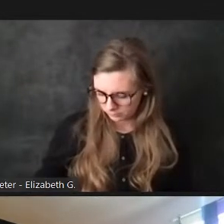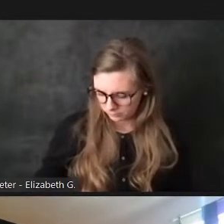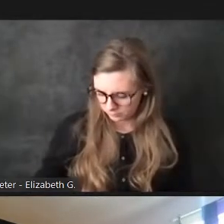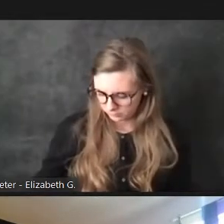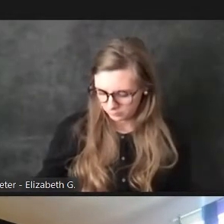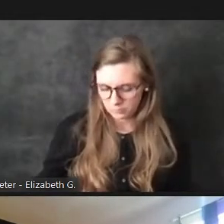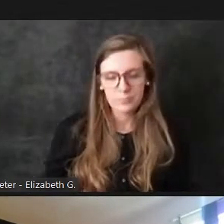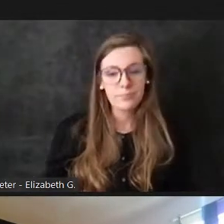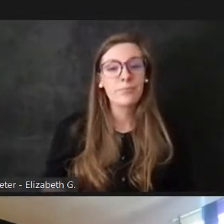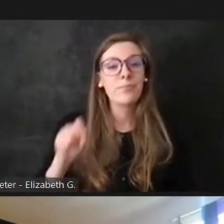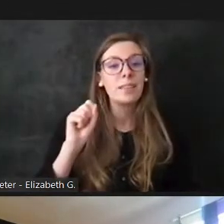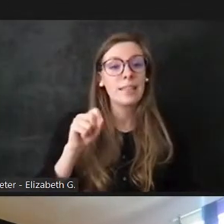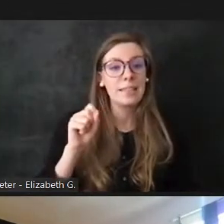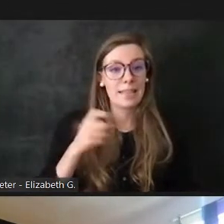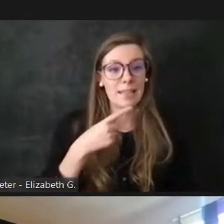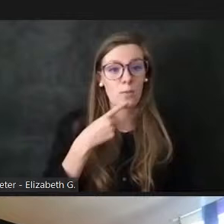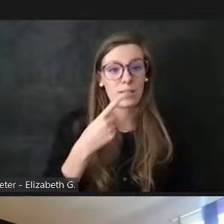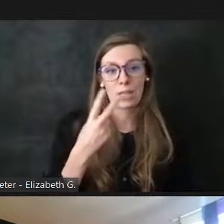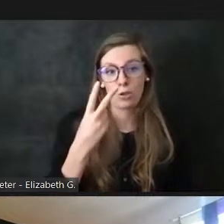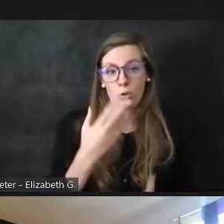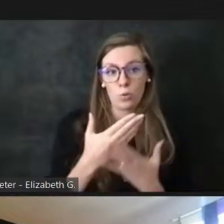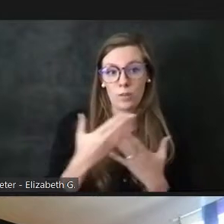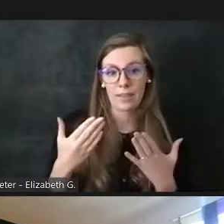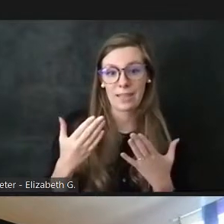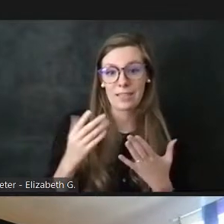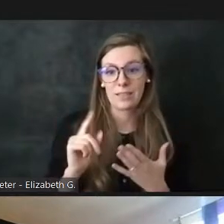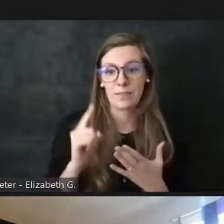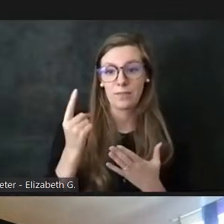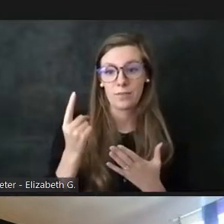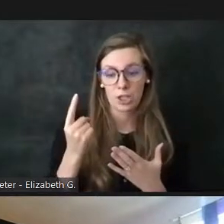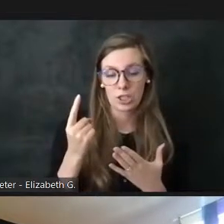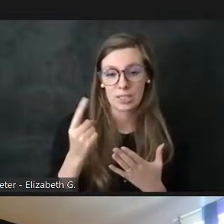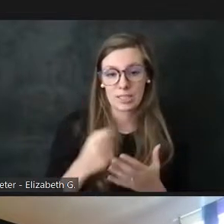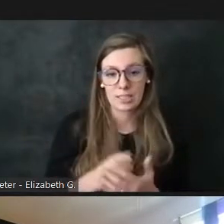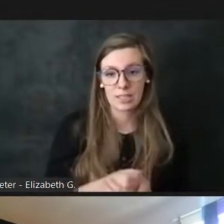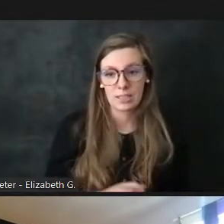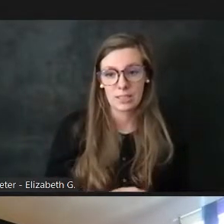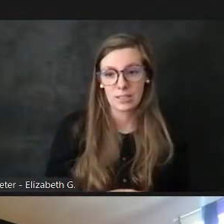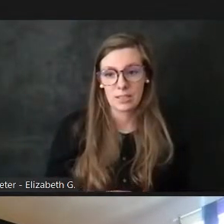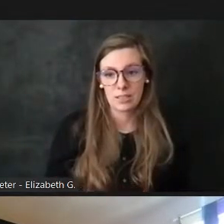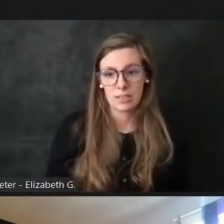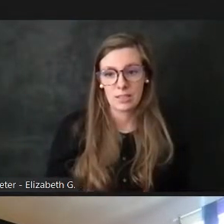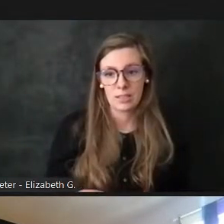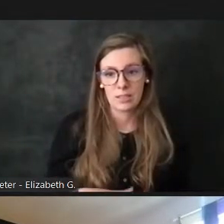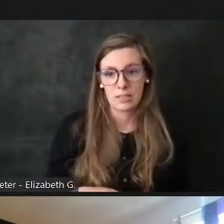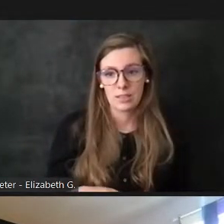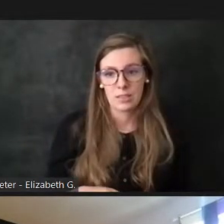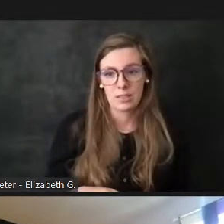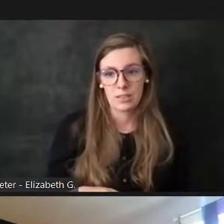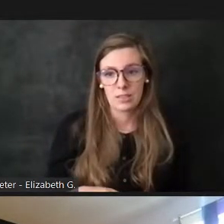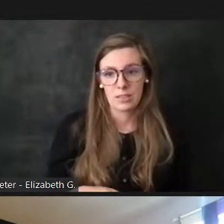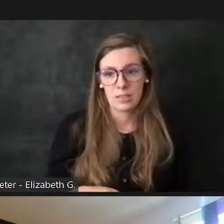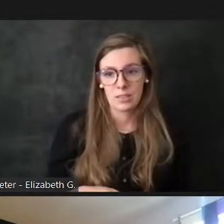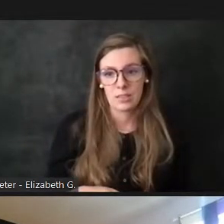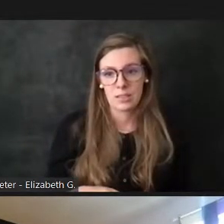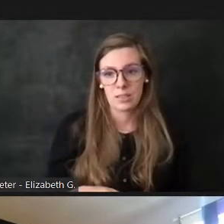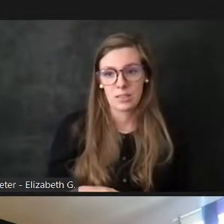One is like it's imperative that people give back.